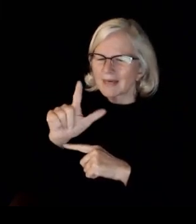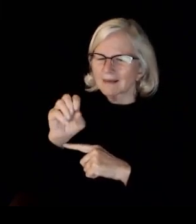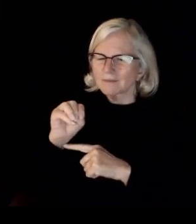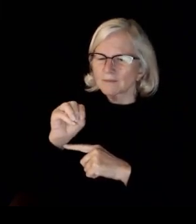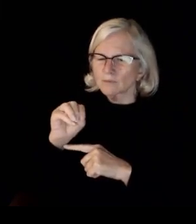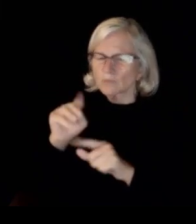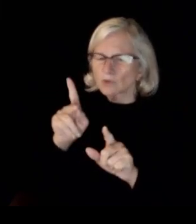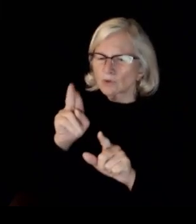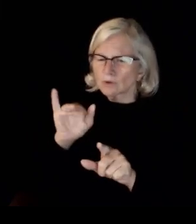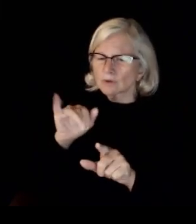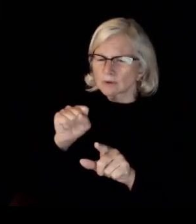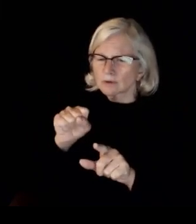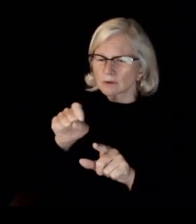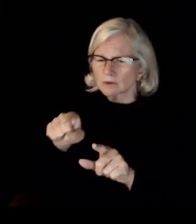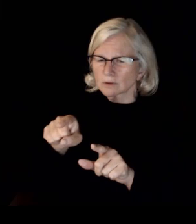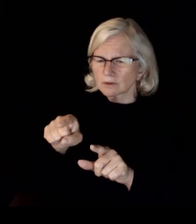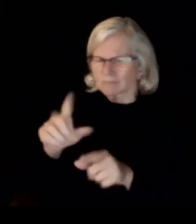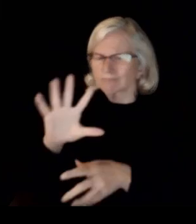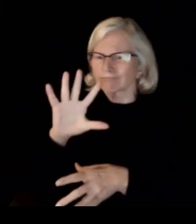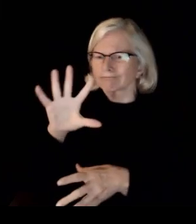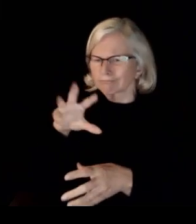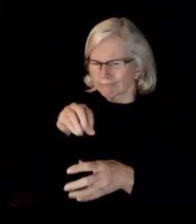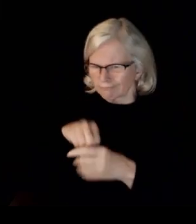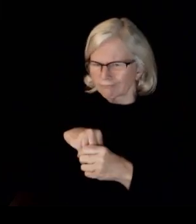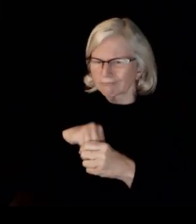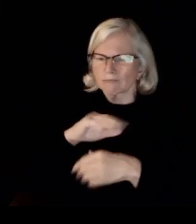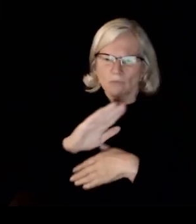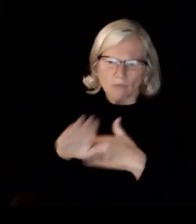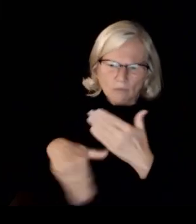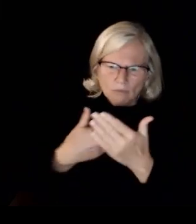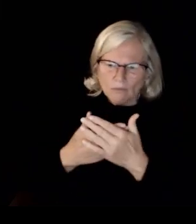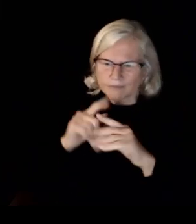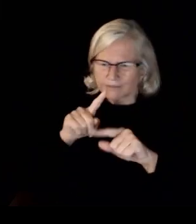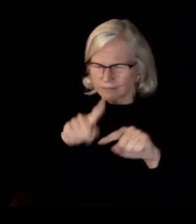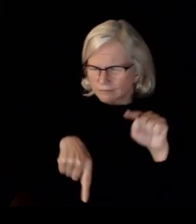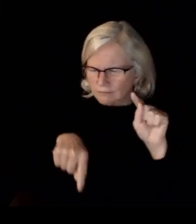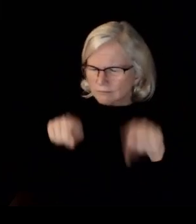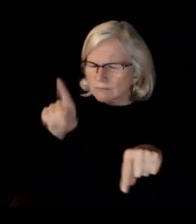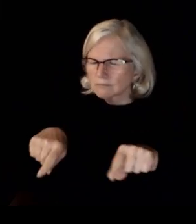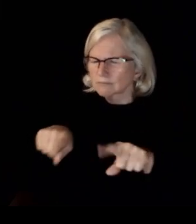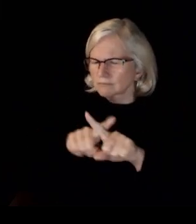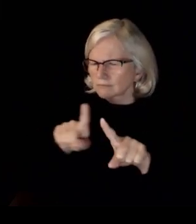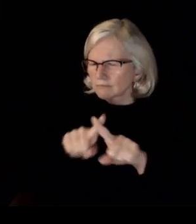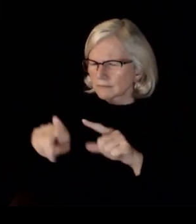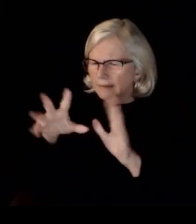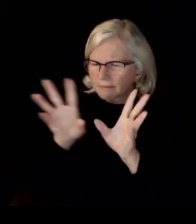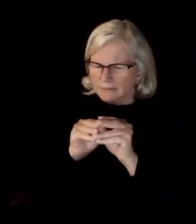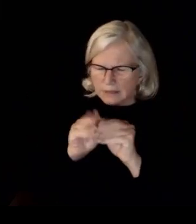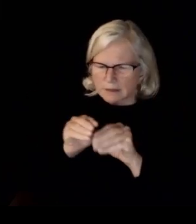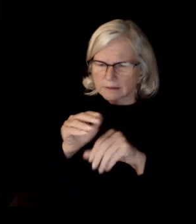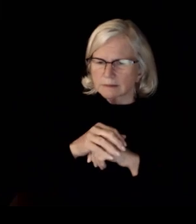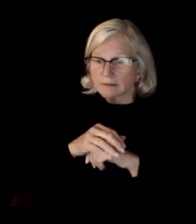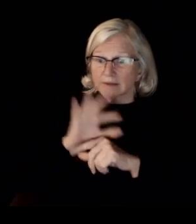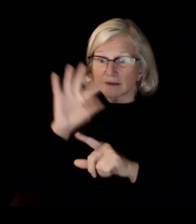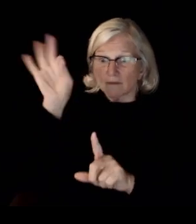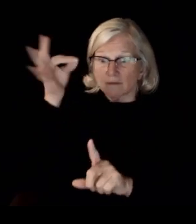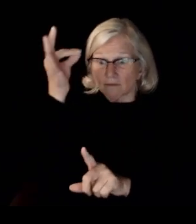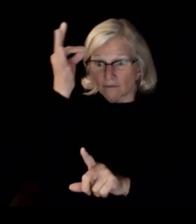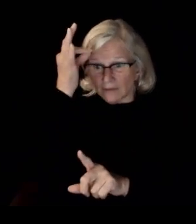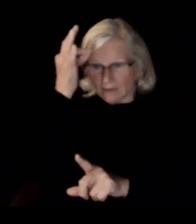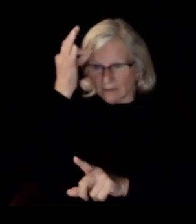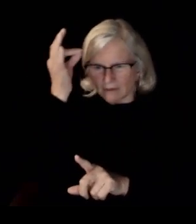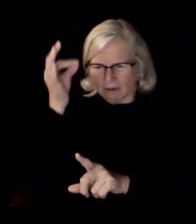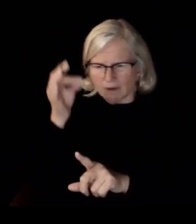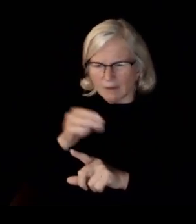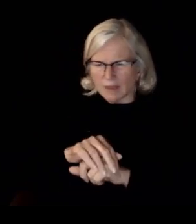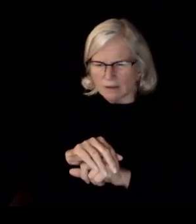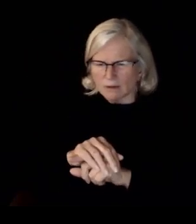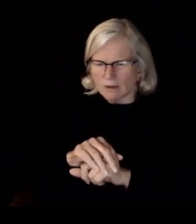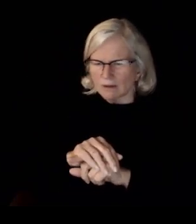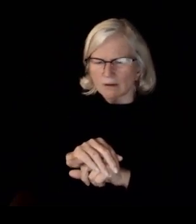pretty much on all of the different meetings. These were virtual visits done via